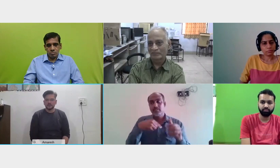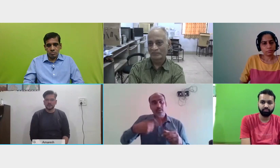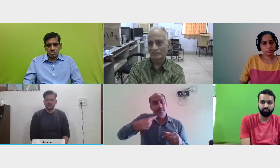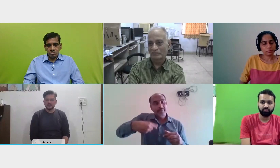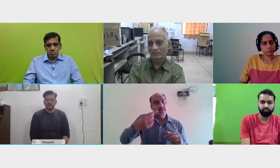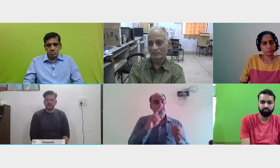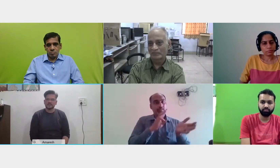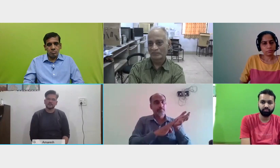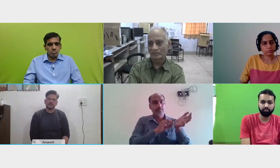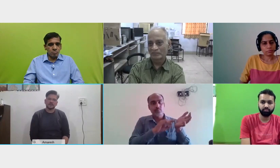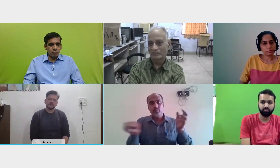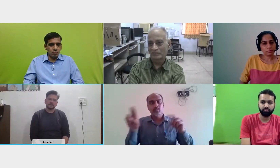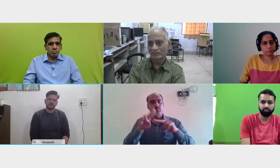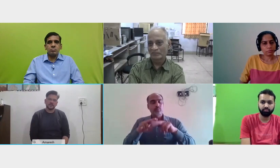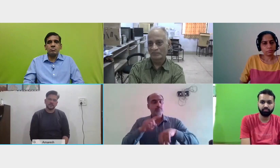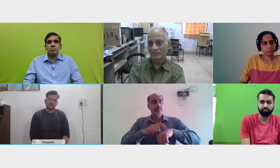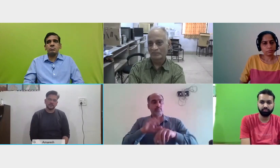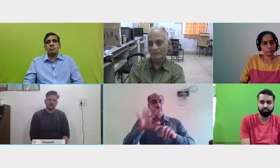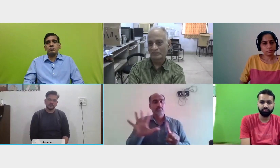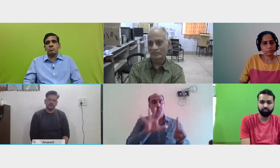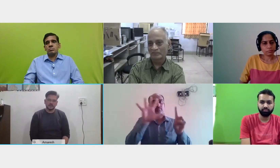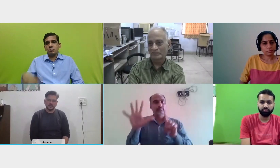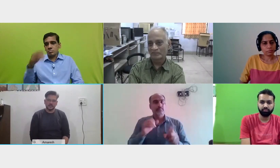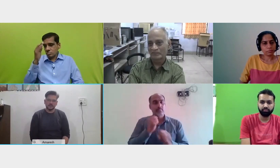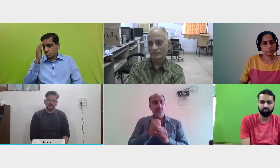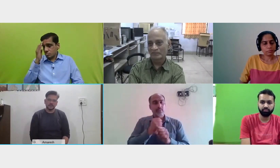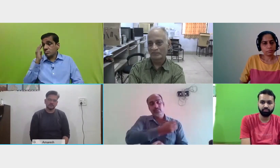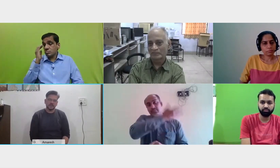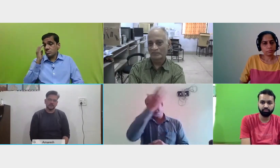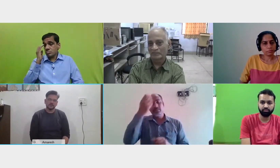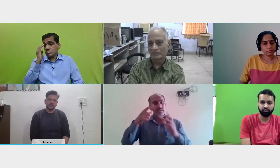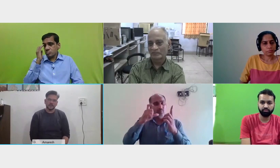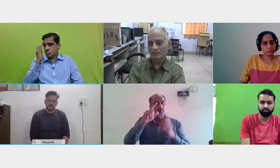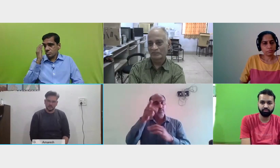do was all the texts you know translated in Indian sign language so monday to friday the